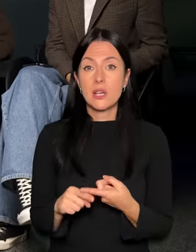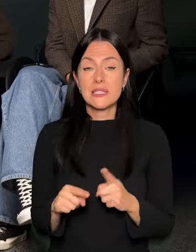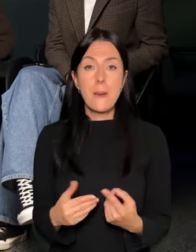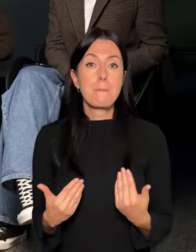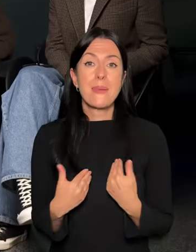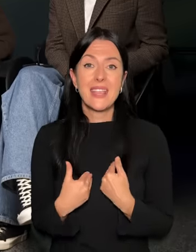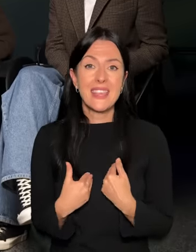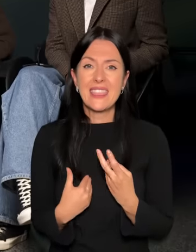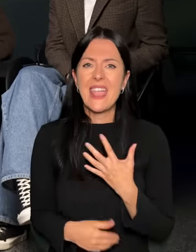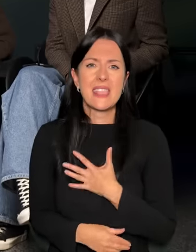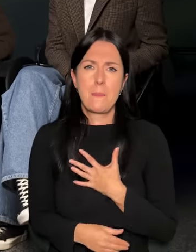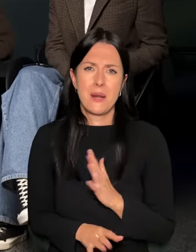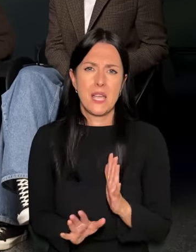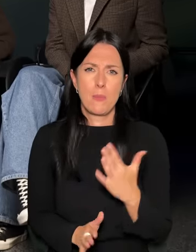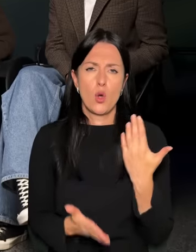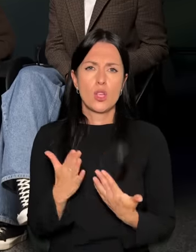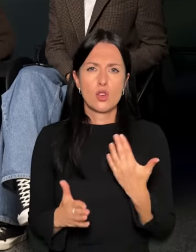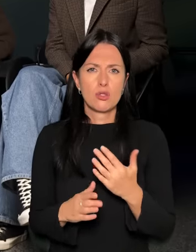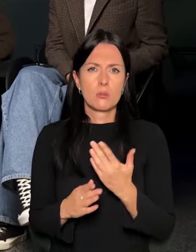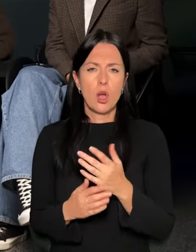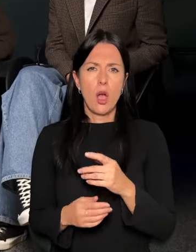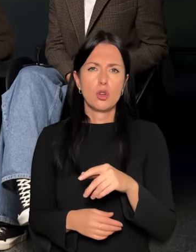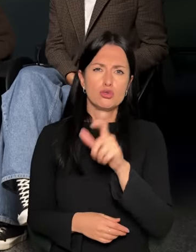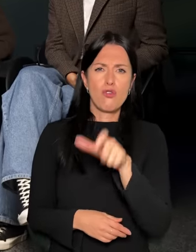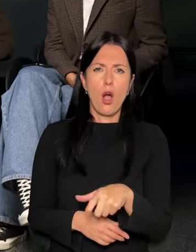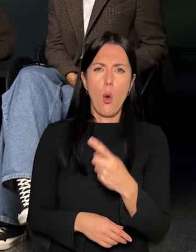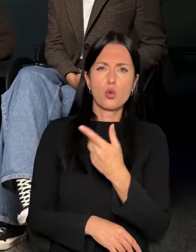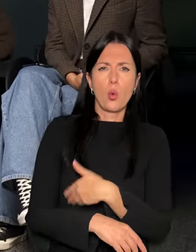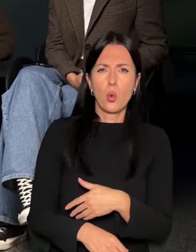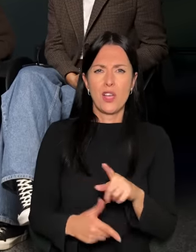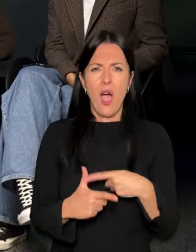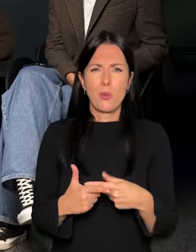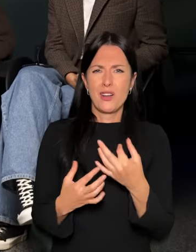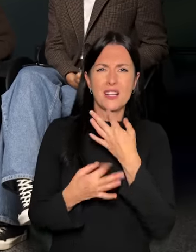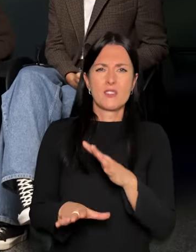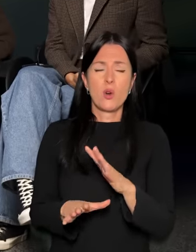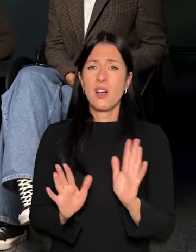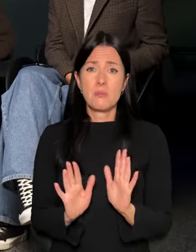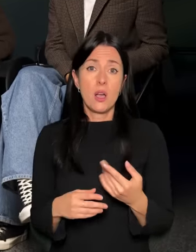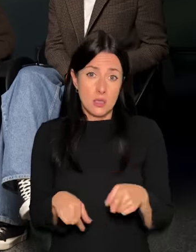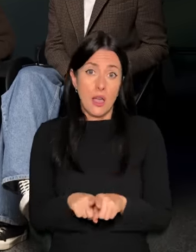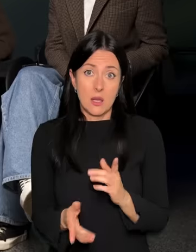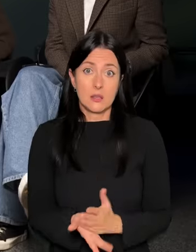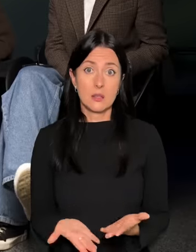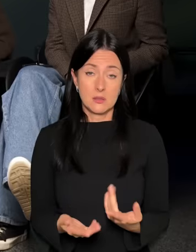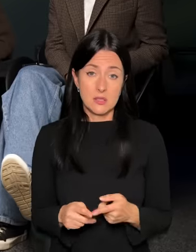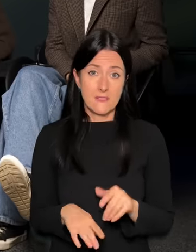I understand that it bothers me if people identify me as a one-handed guy or however you want. Because that's what I am.